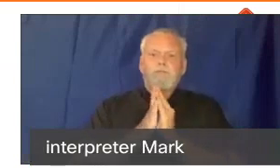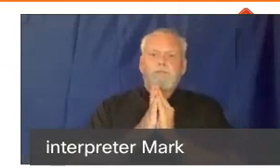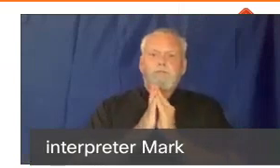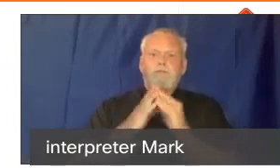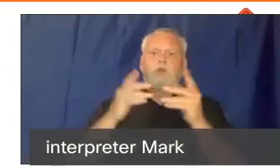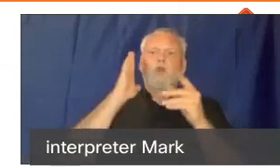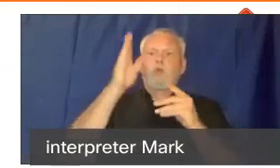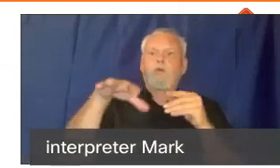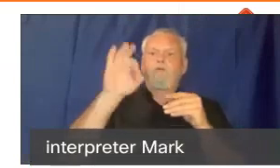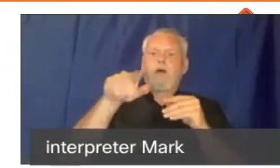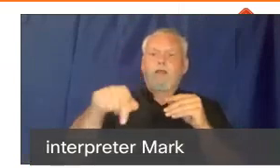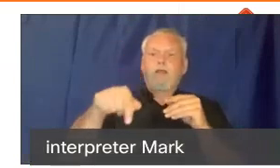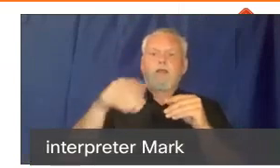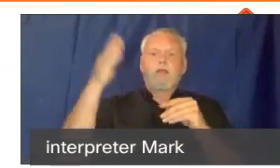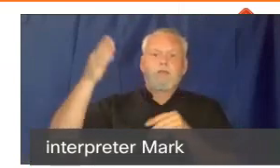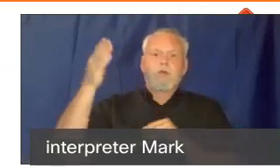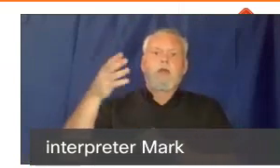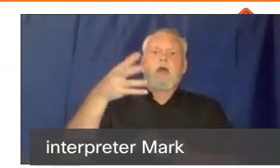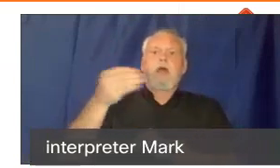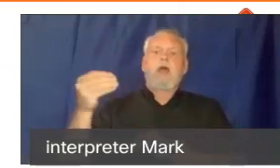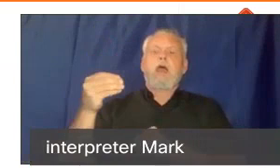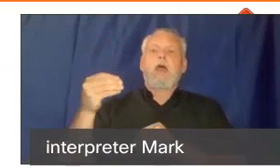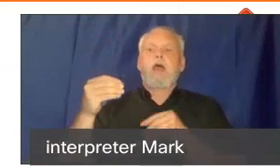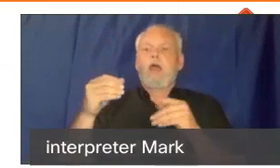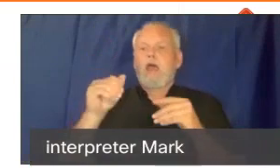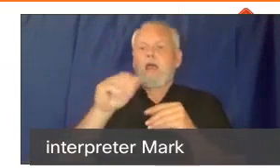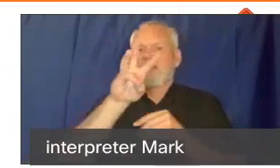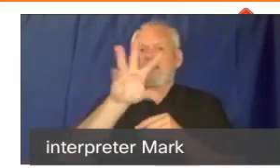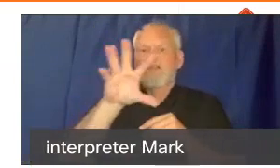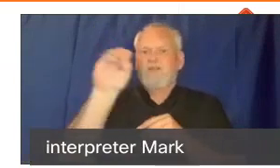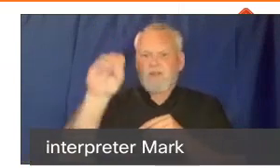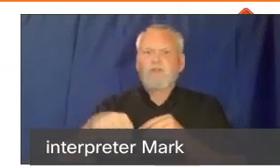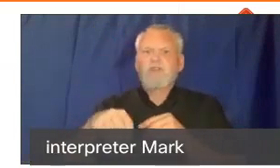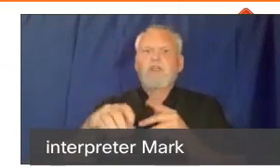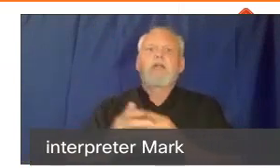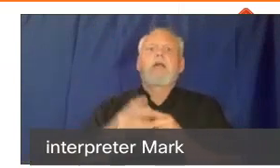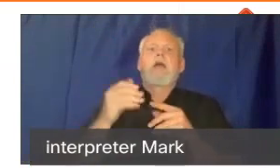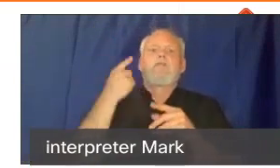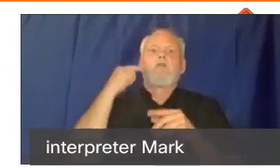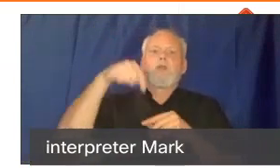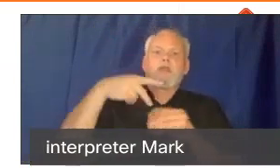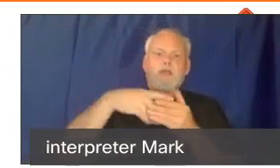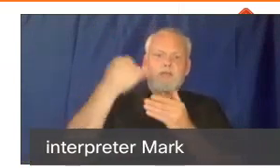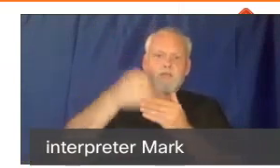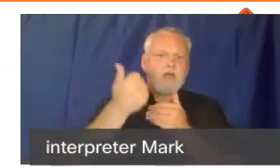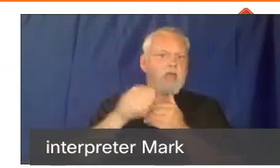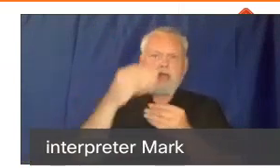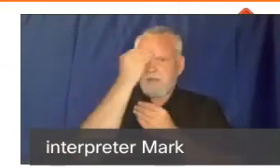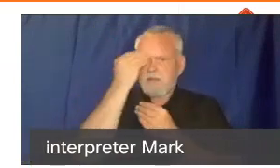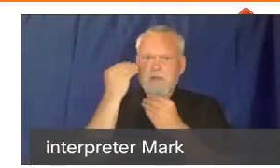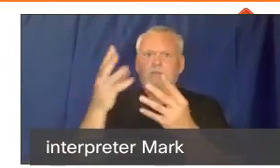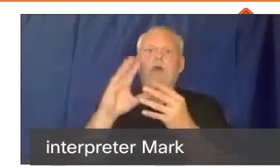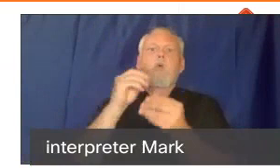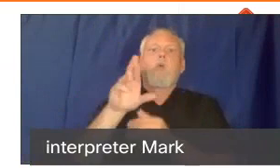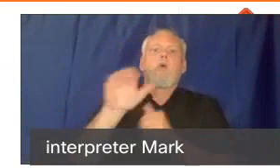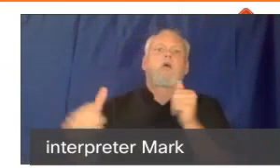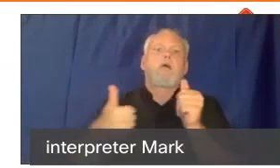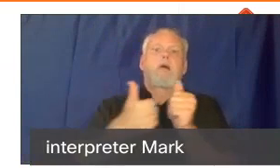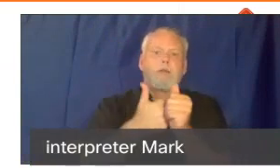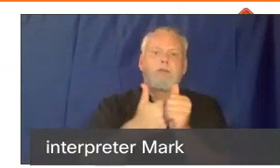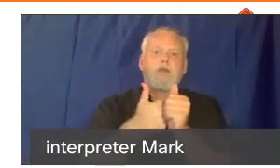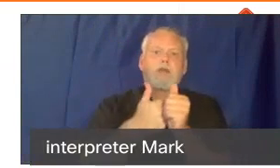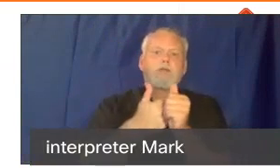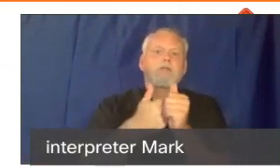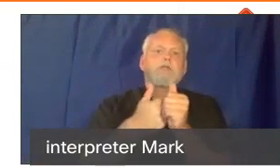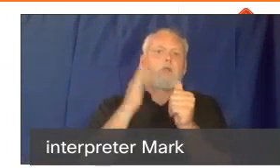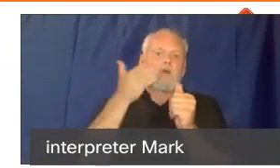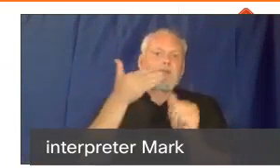And 6, 5% plans and all salary date along this project, and also any information or any update along the project will be there as well uploaded.